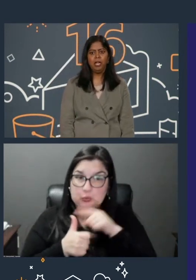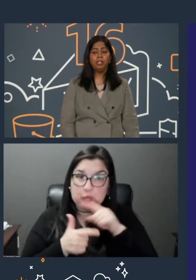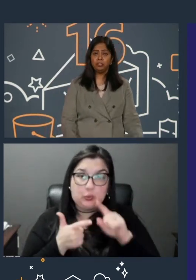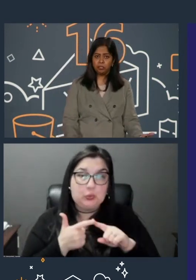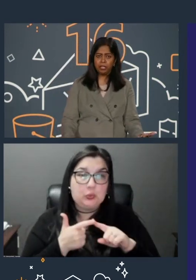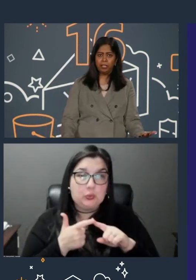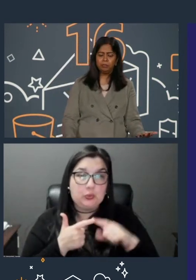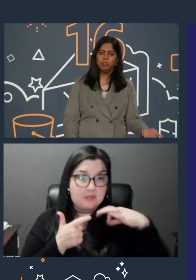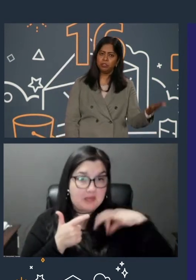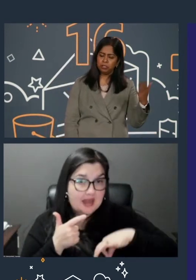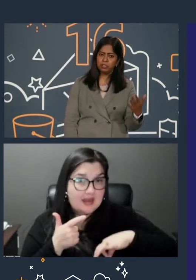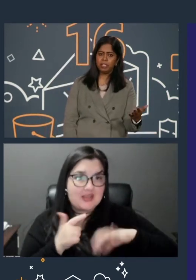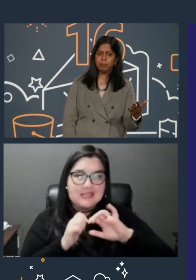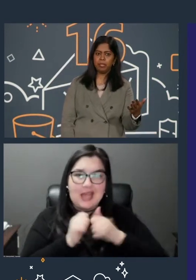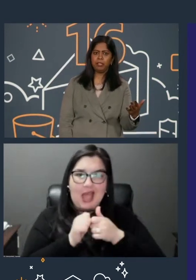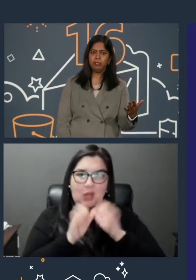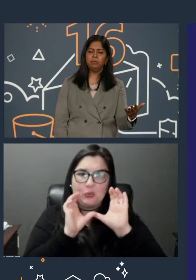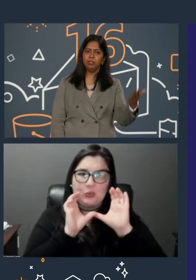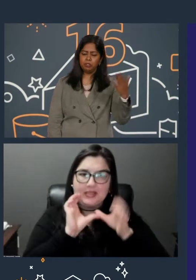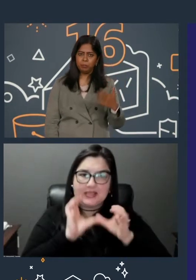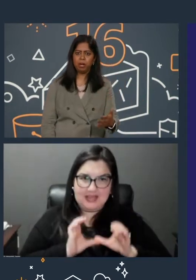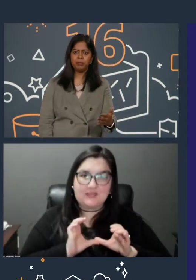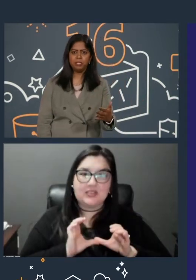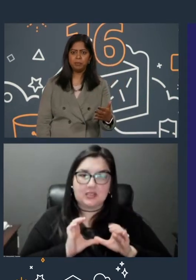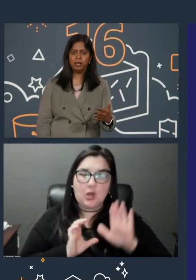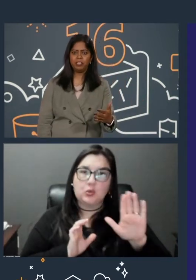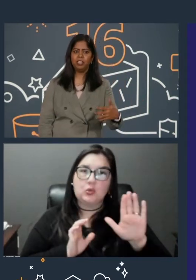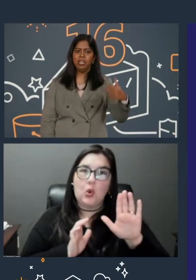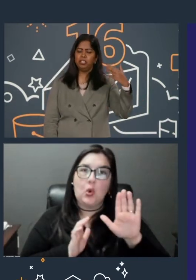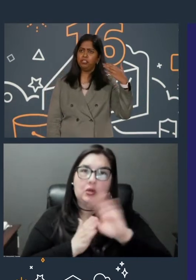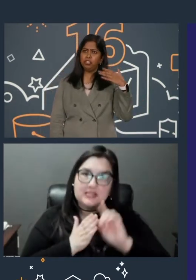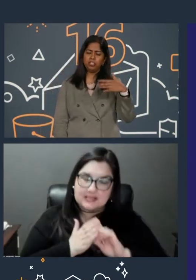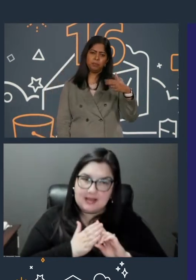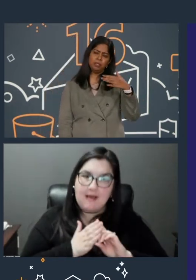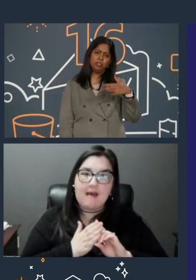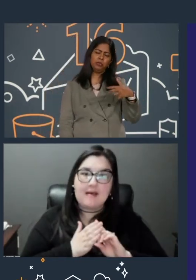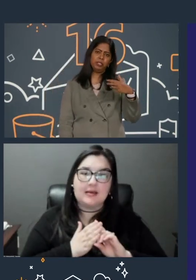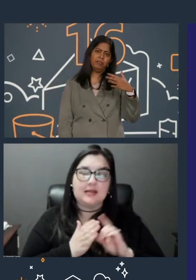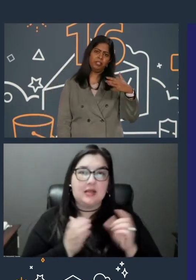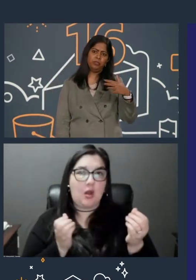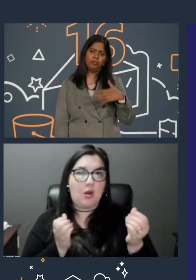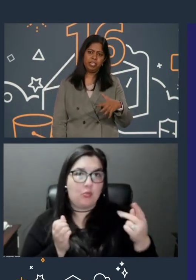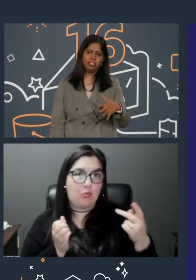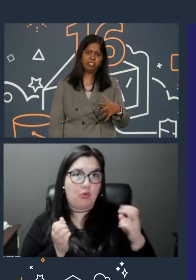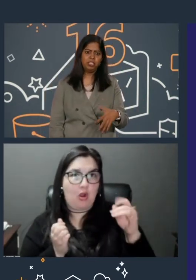And to do that, go to your desired bucket, go to the properties page. Just below event notifications,